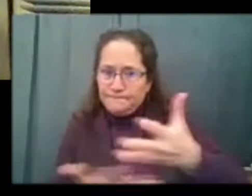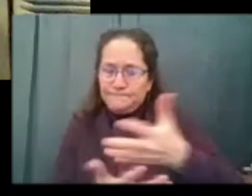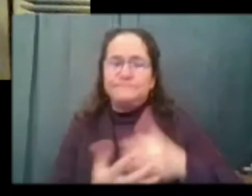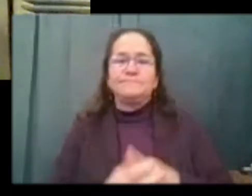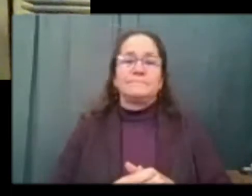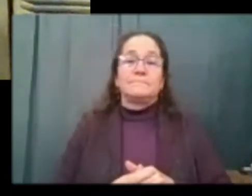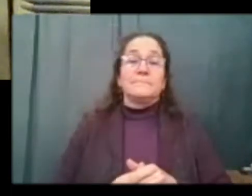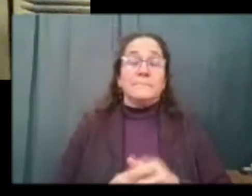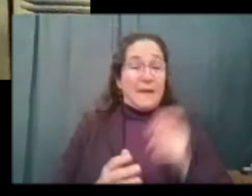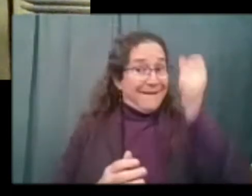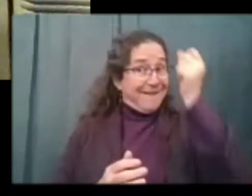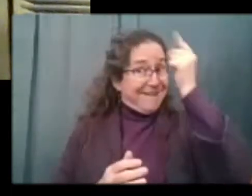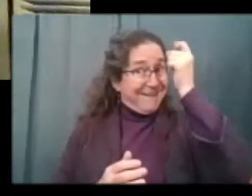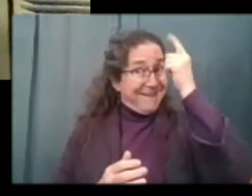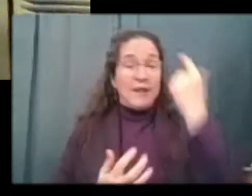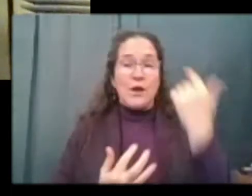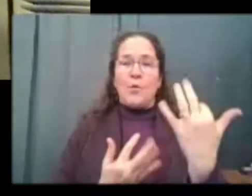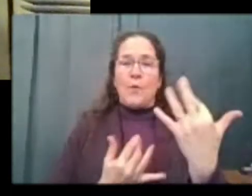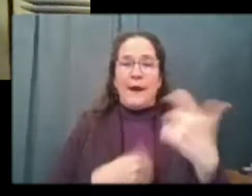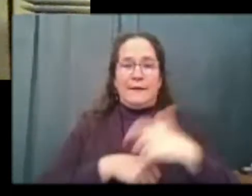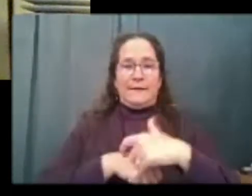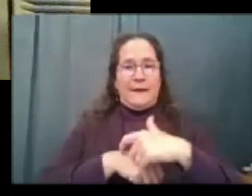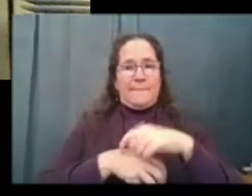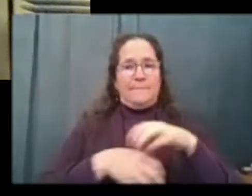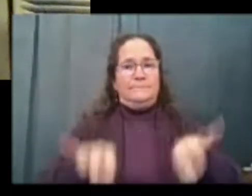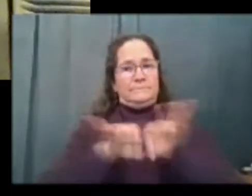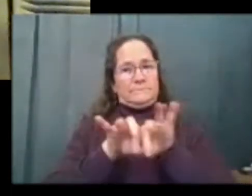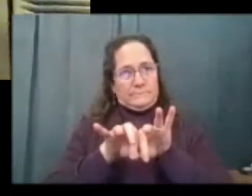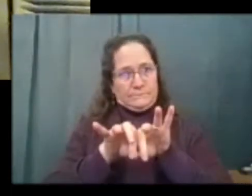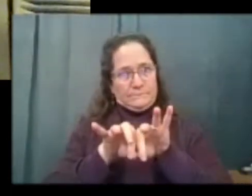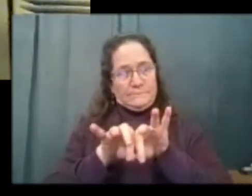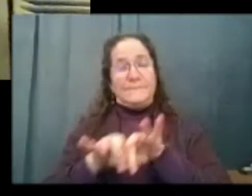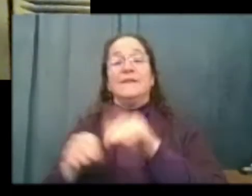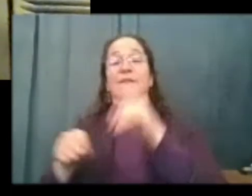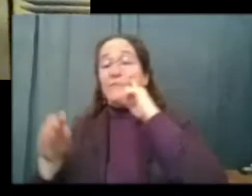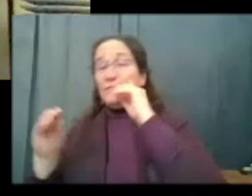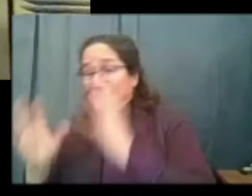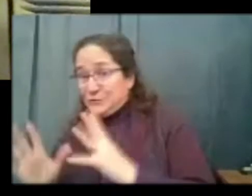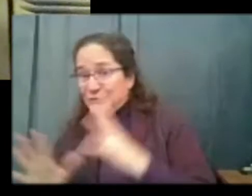by both educators and peers to allow learners processing time